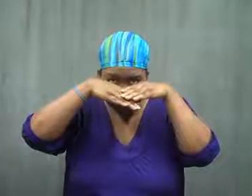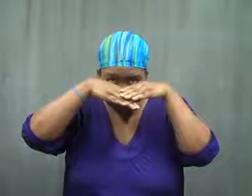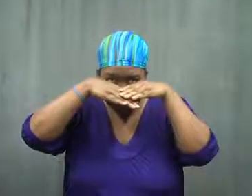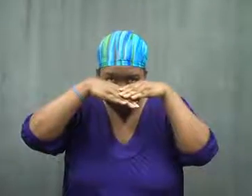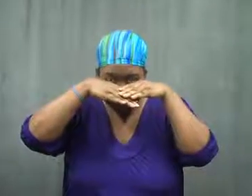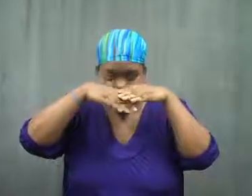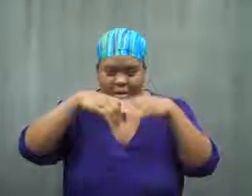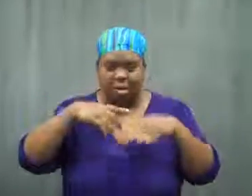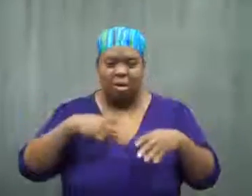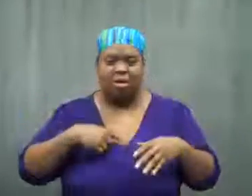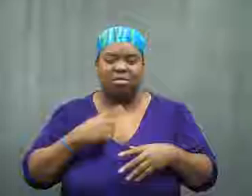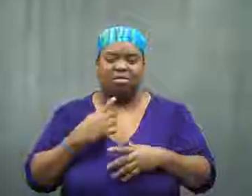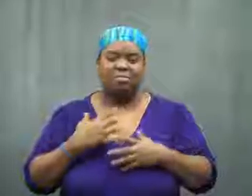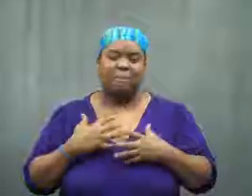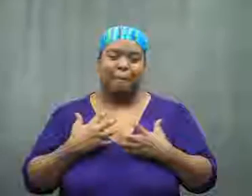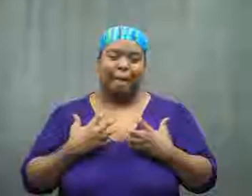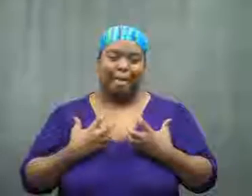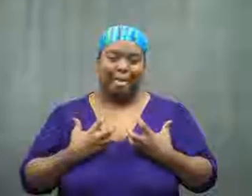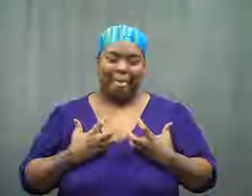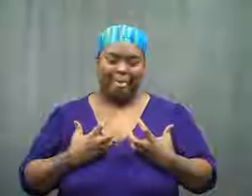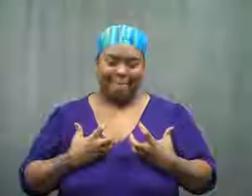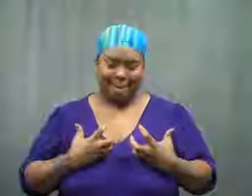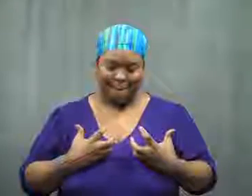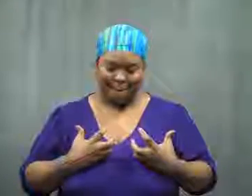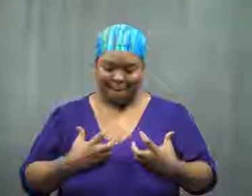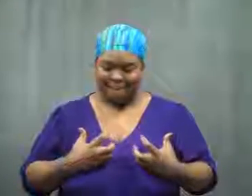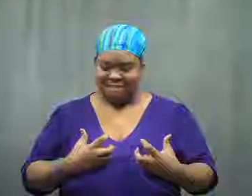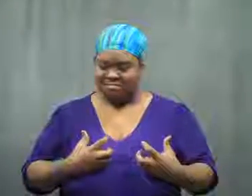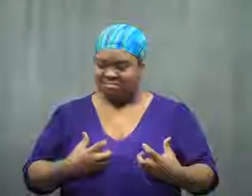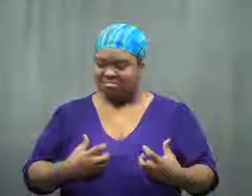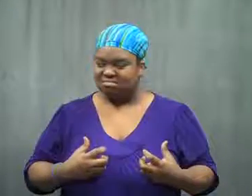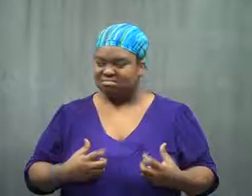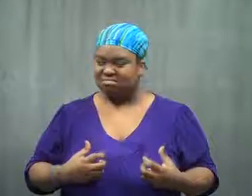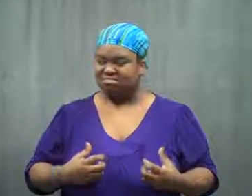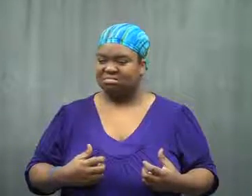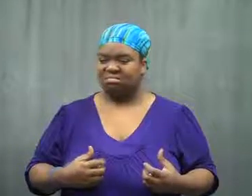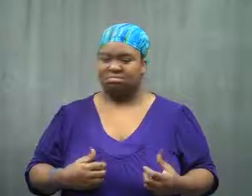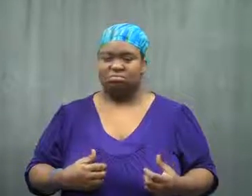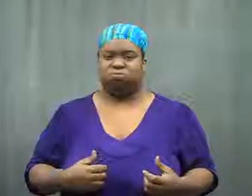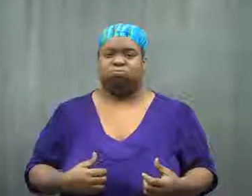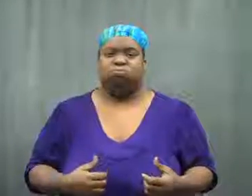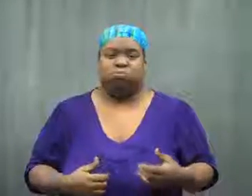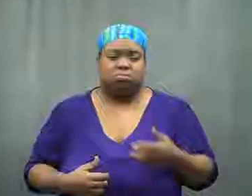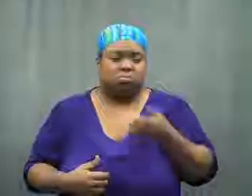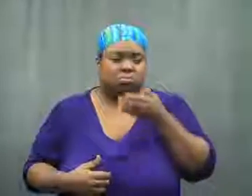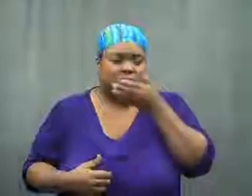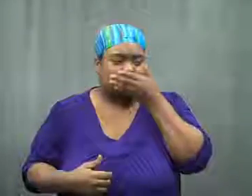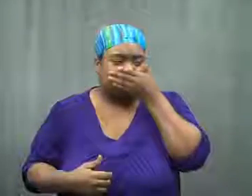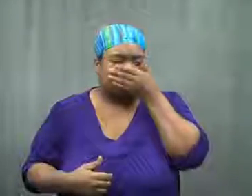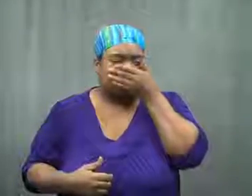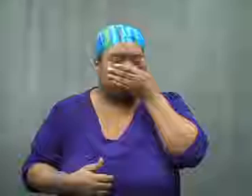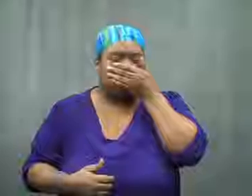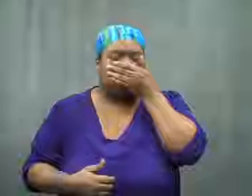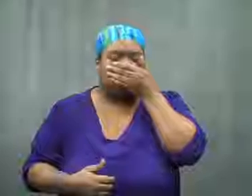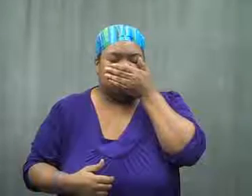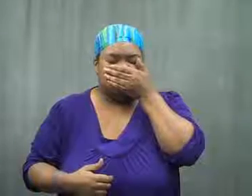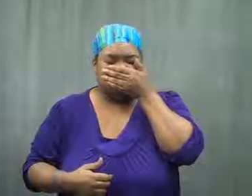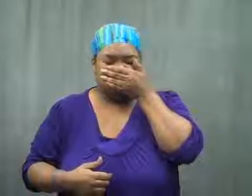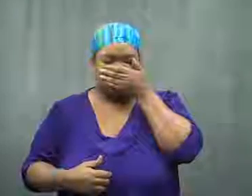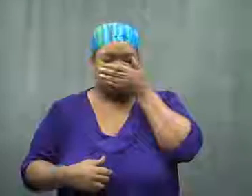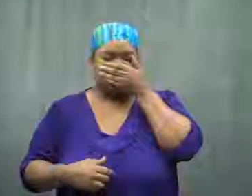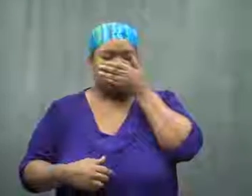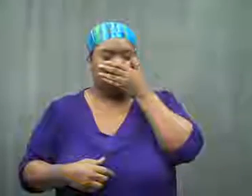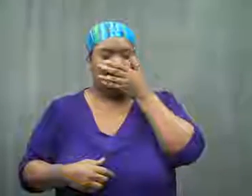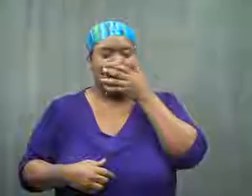I didn't say anything, then I started to get nauseous.